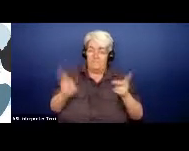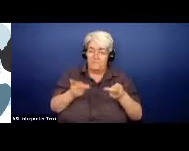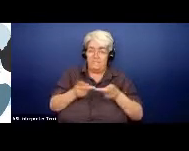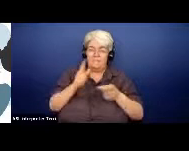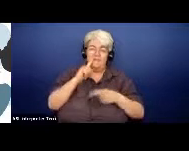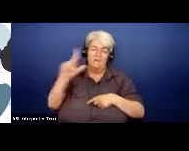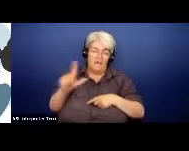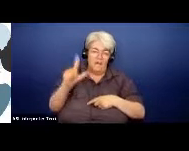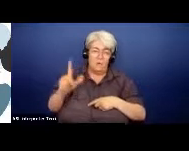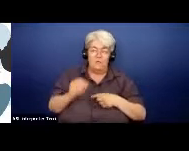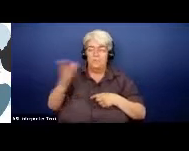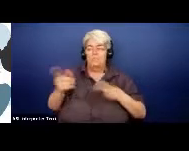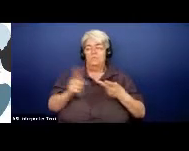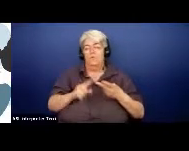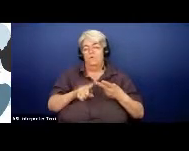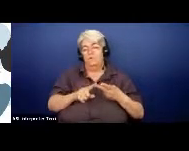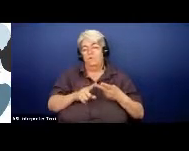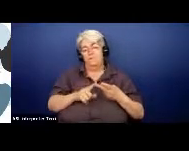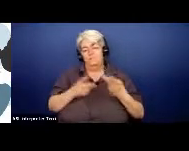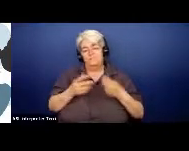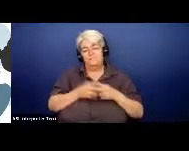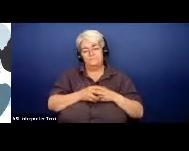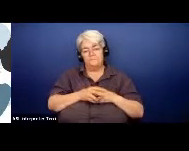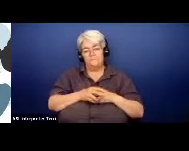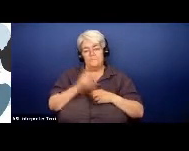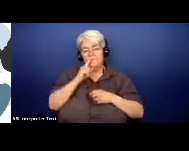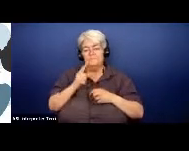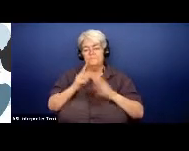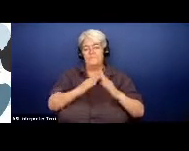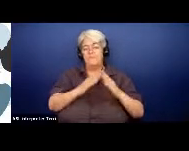or in the municipal building that